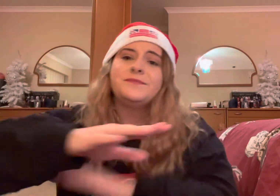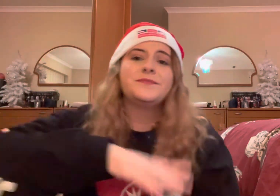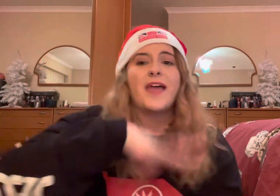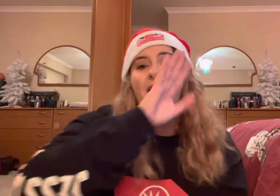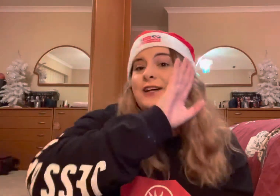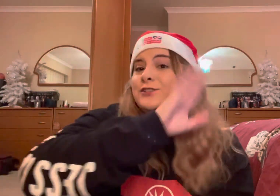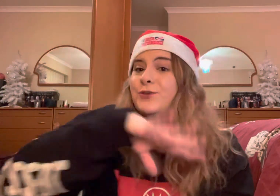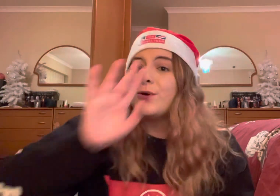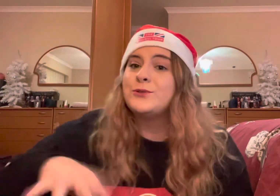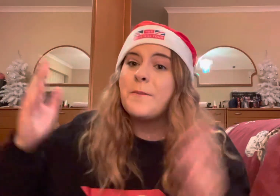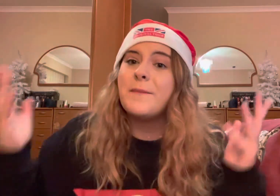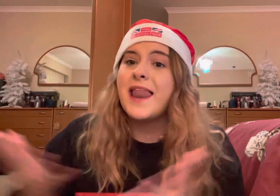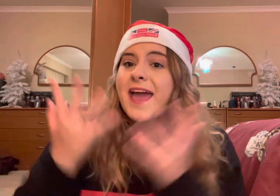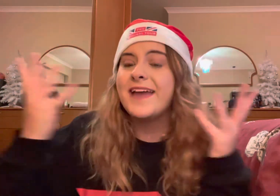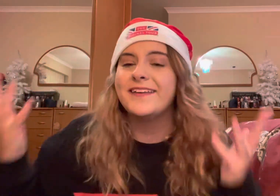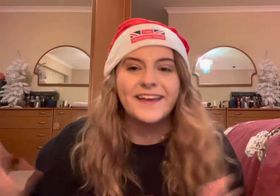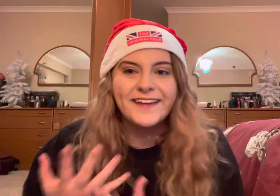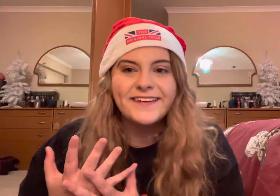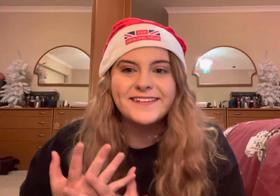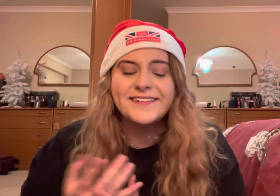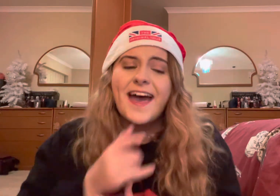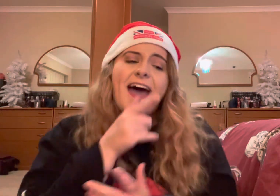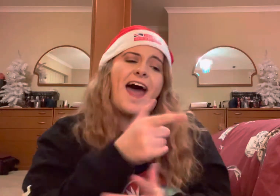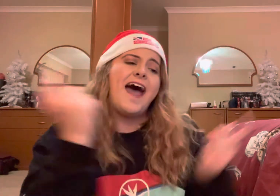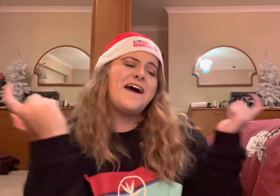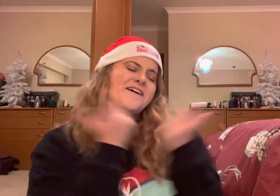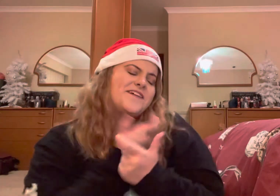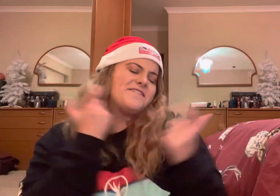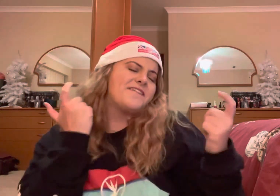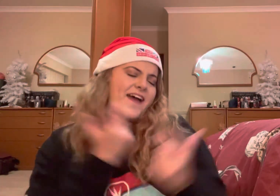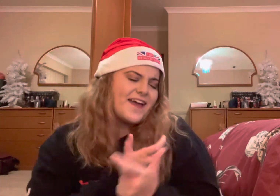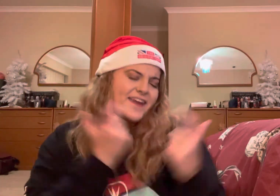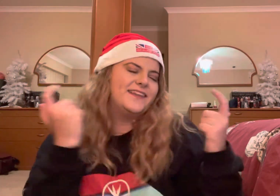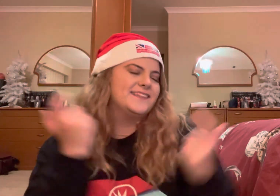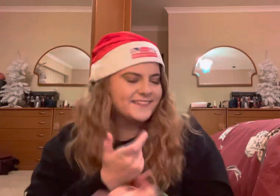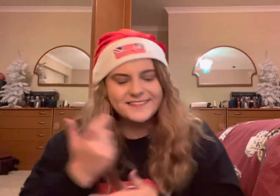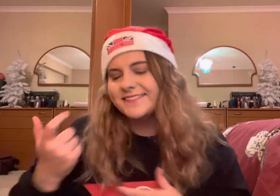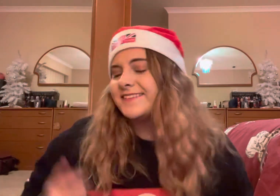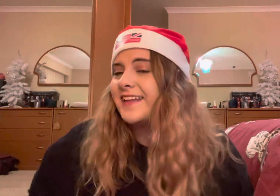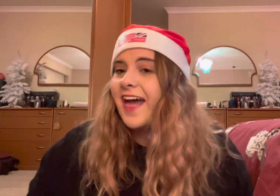Children playing Having fun